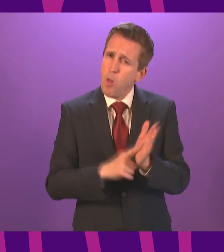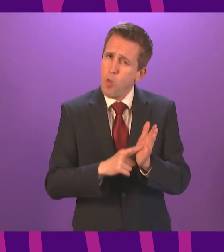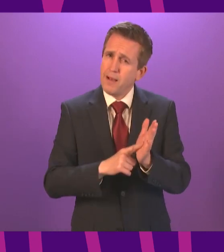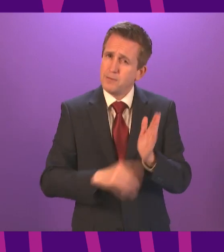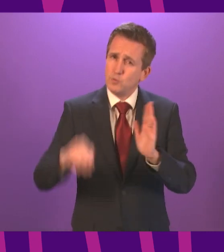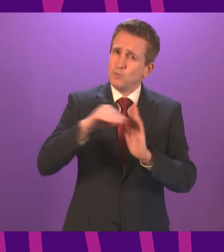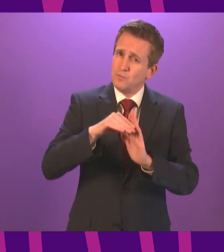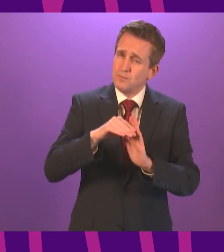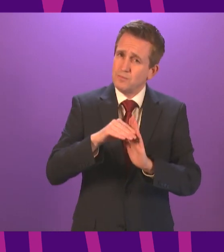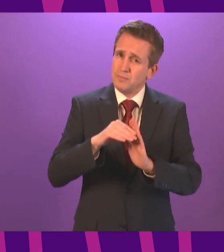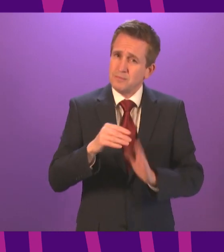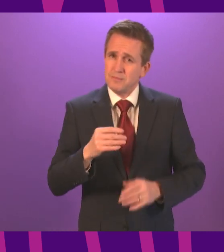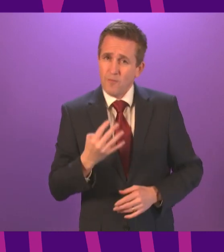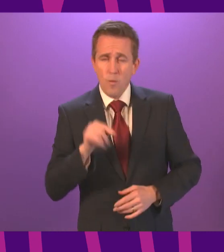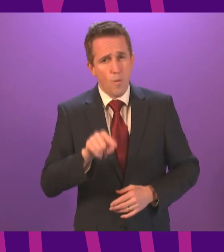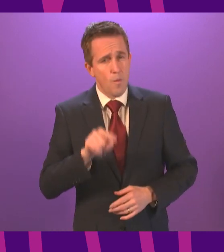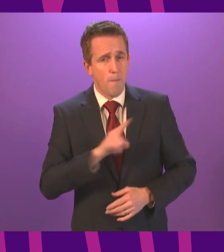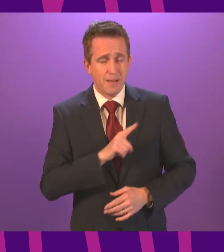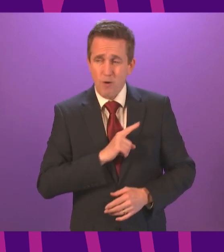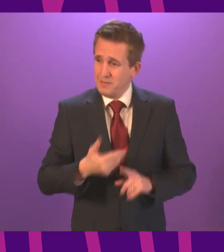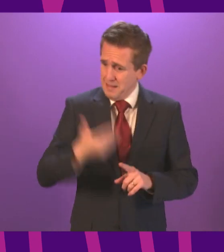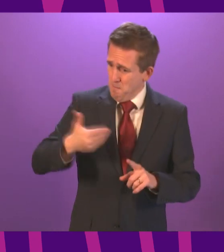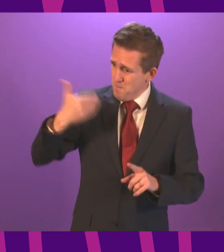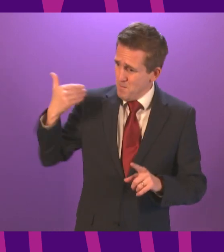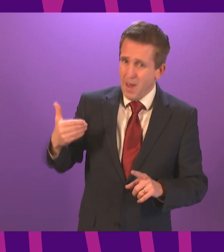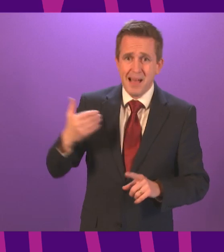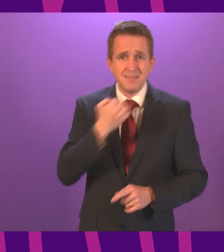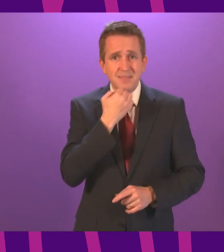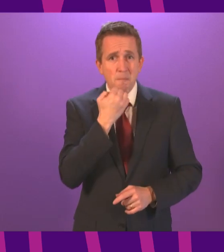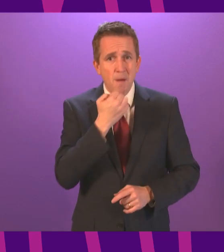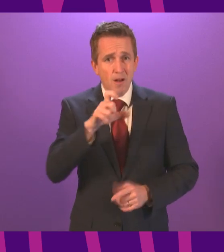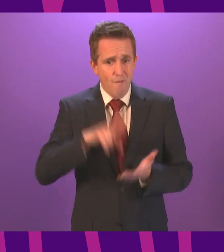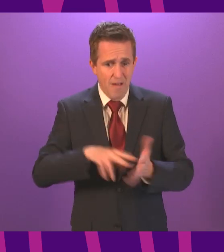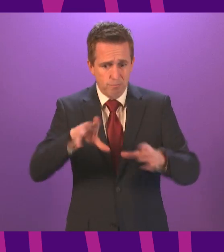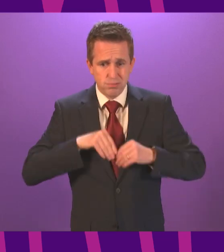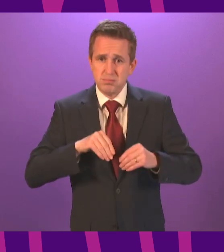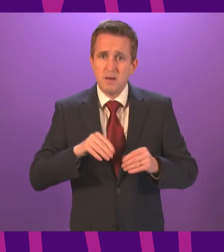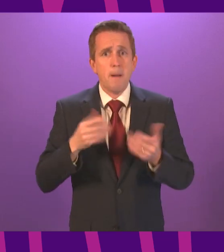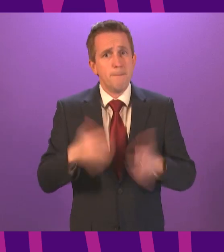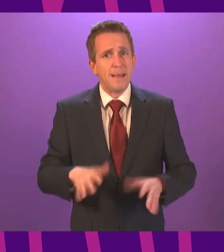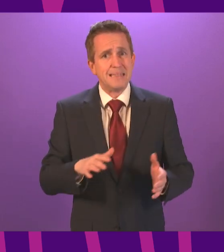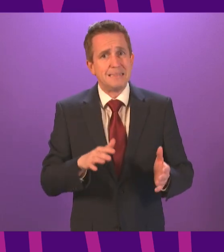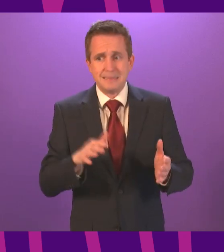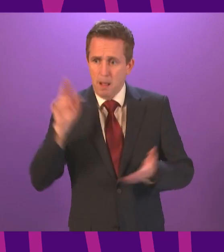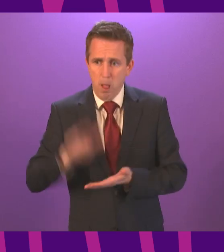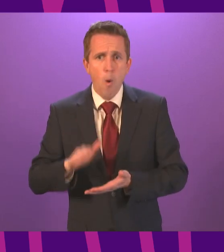incidence rate, and there is a perception that we may have been a borderline case in the Government’s considerations.